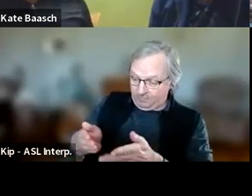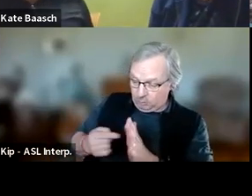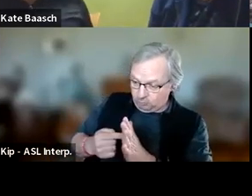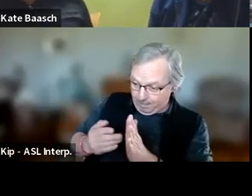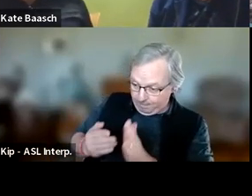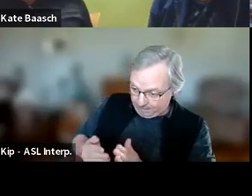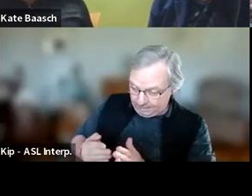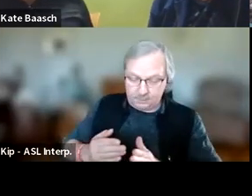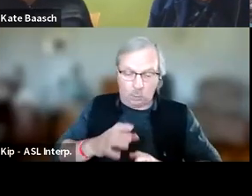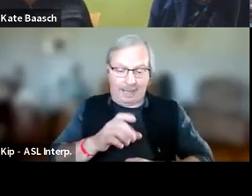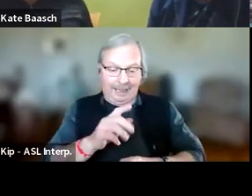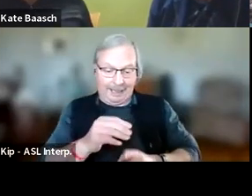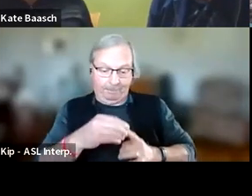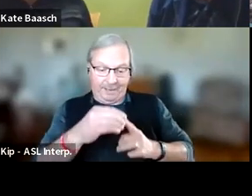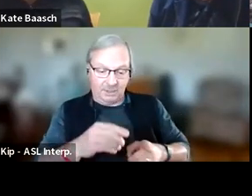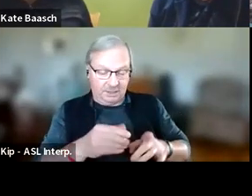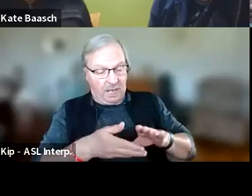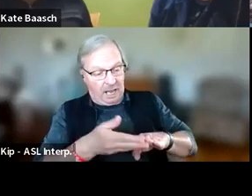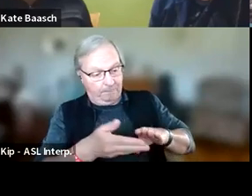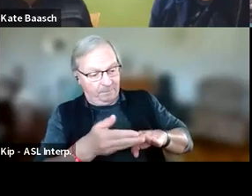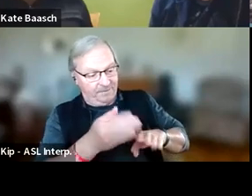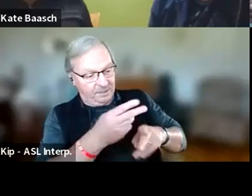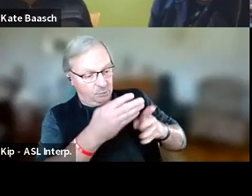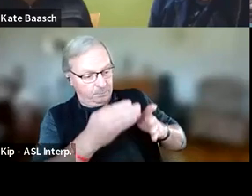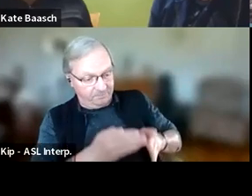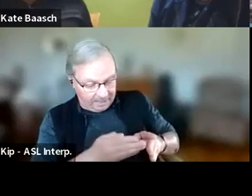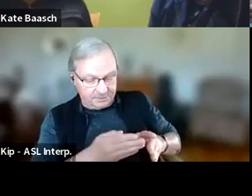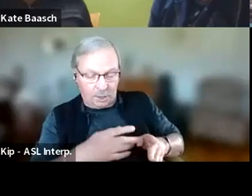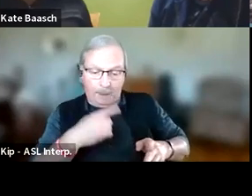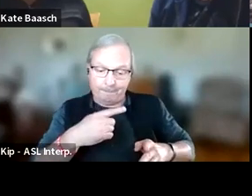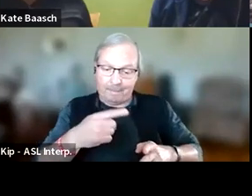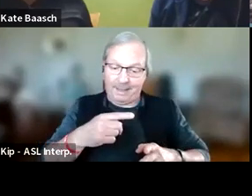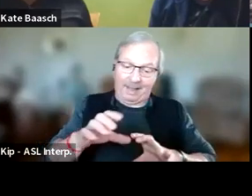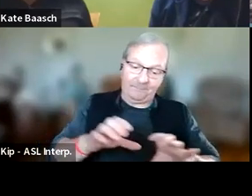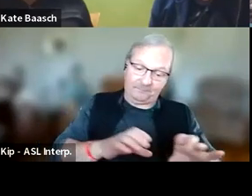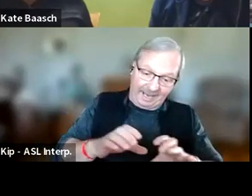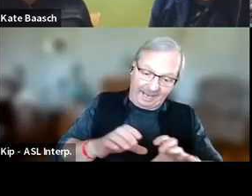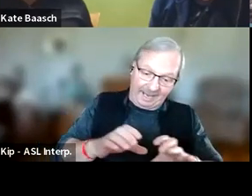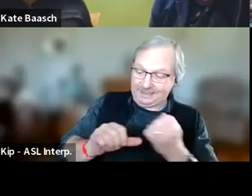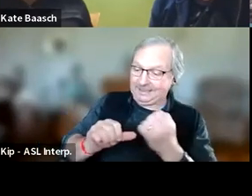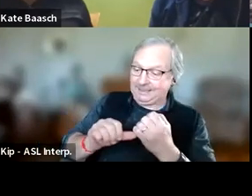to claims specialist to operations supervisor, public affairs, assistant district manager,